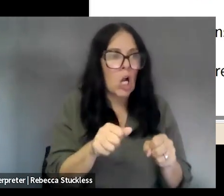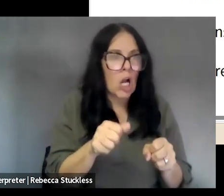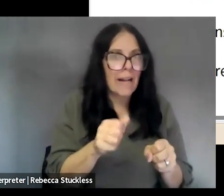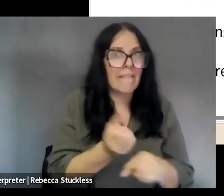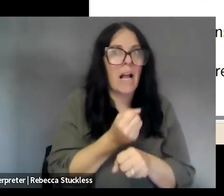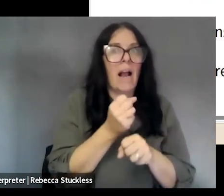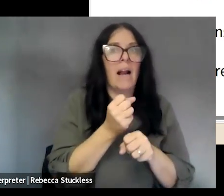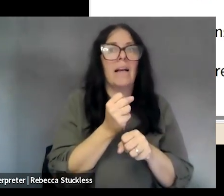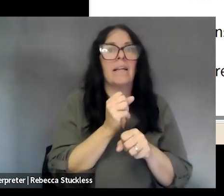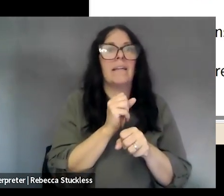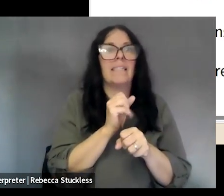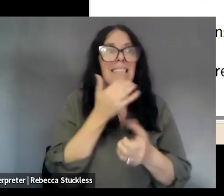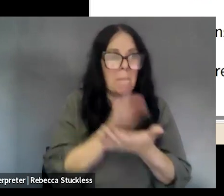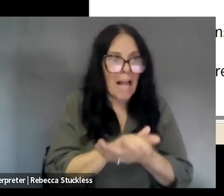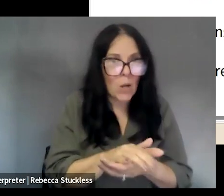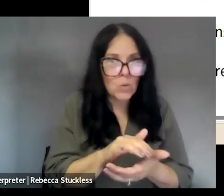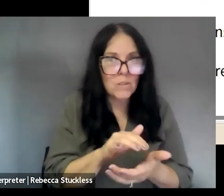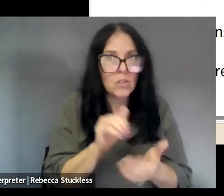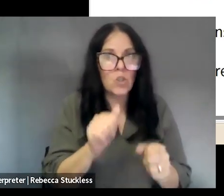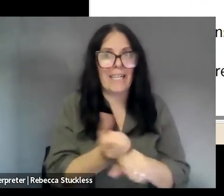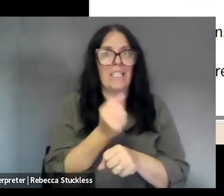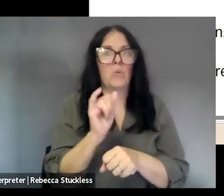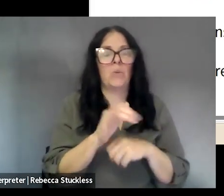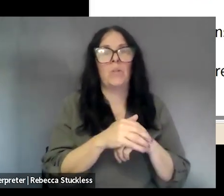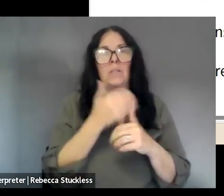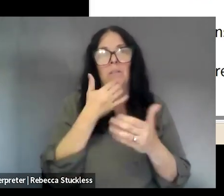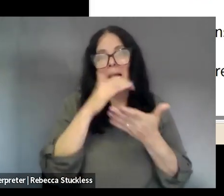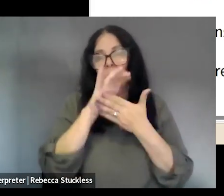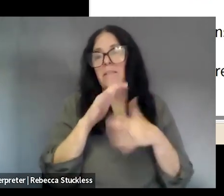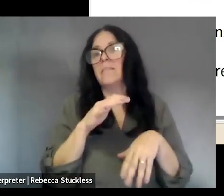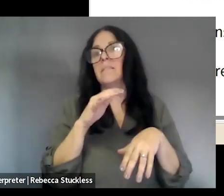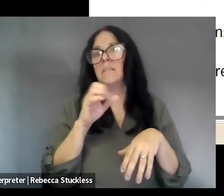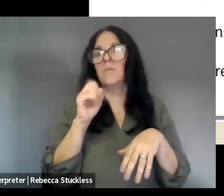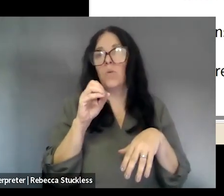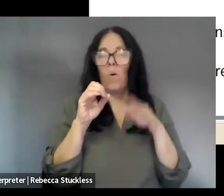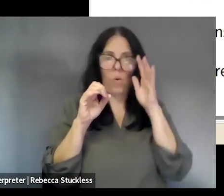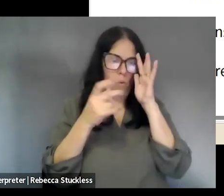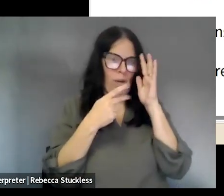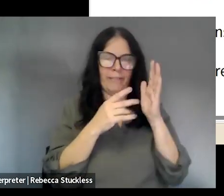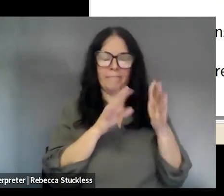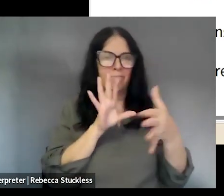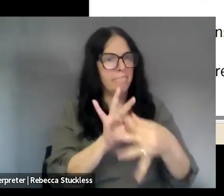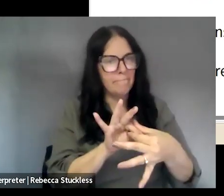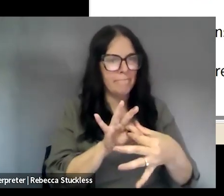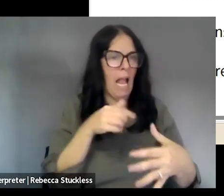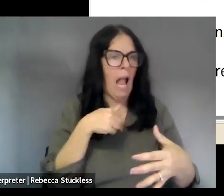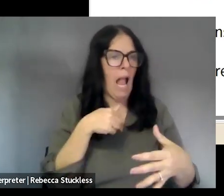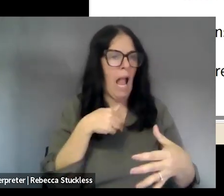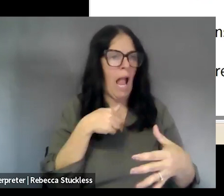gotten so we obviously became fast friends and I connected him with resources so that's one